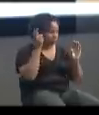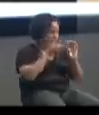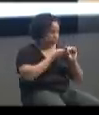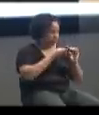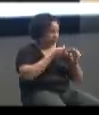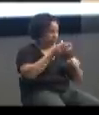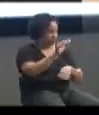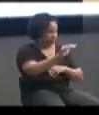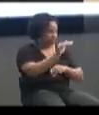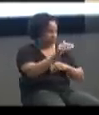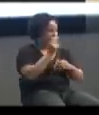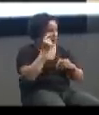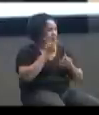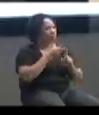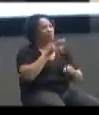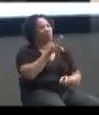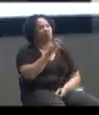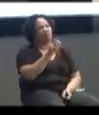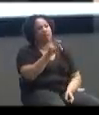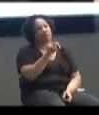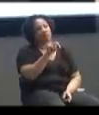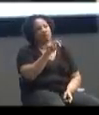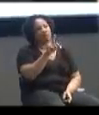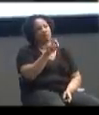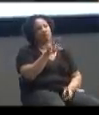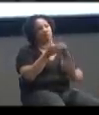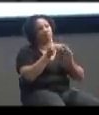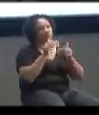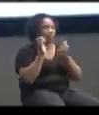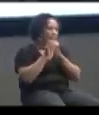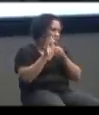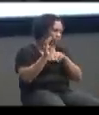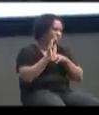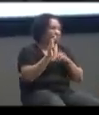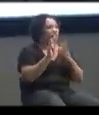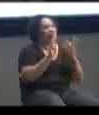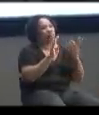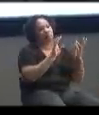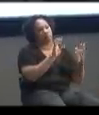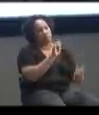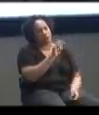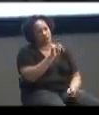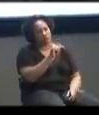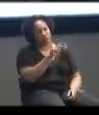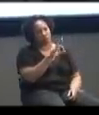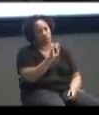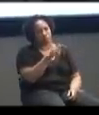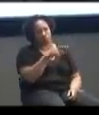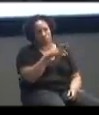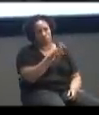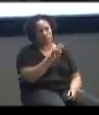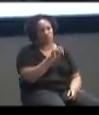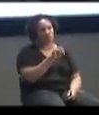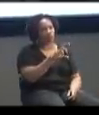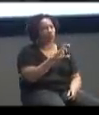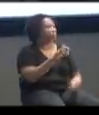FIRST, FOR ALL THE PEOPLE WHO JOINED US FROM OUR VENDOR COMMUNITY, SMALL BUSINESS, BIG COMPANIES, WHEREVER YOU MAY HAPPEN TO BE FROM.